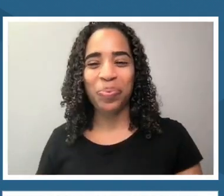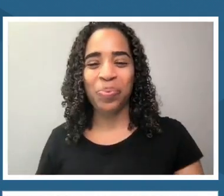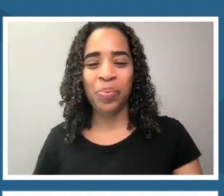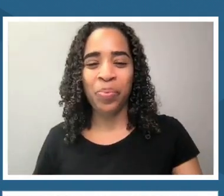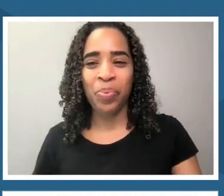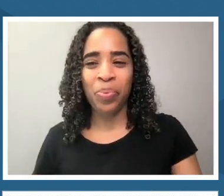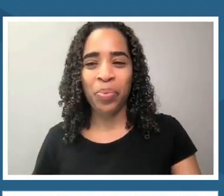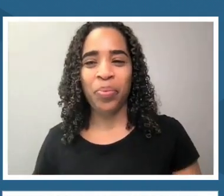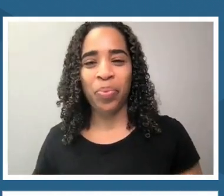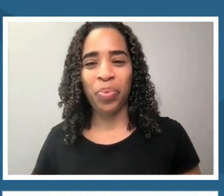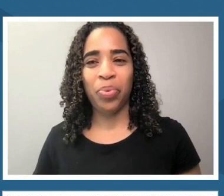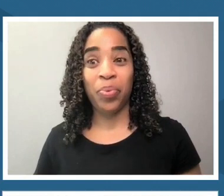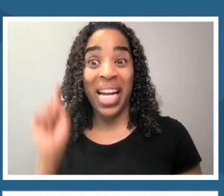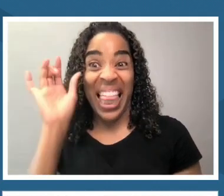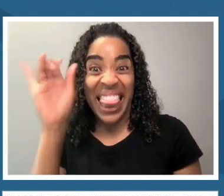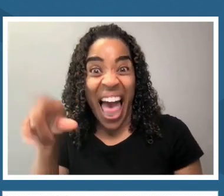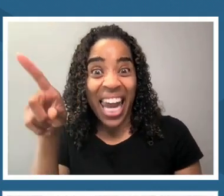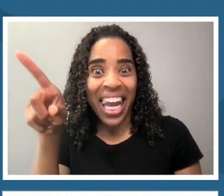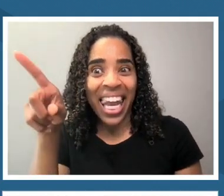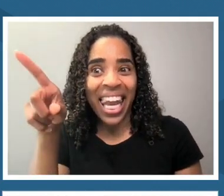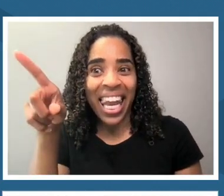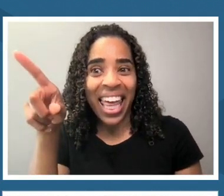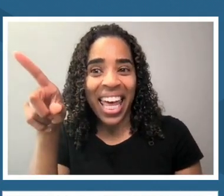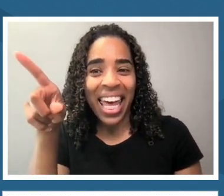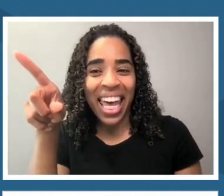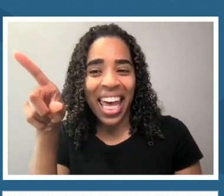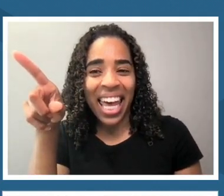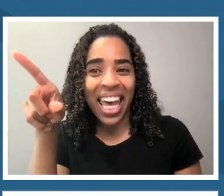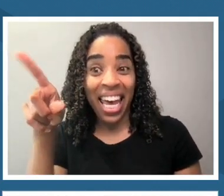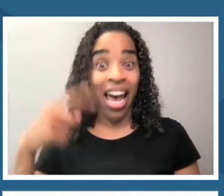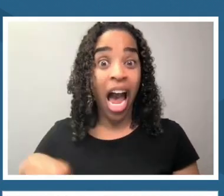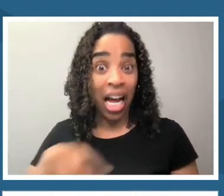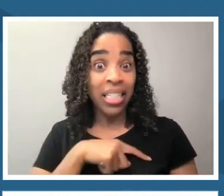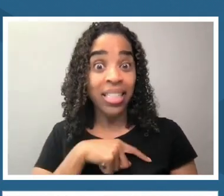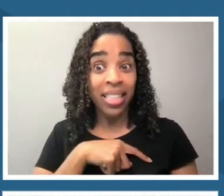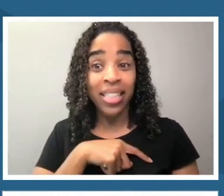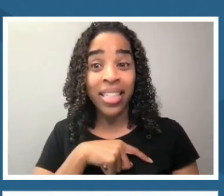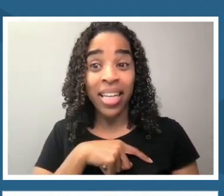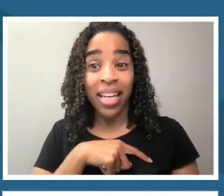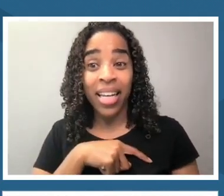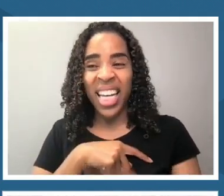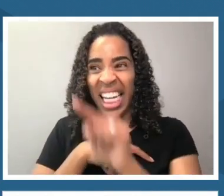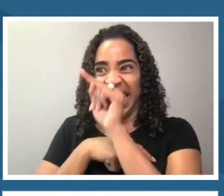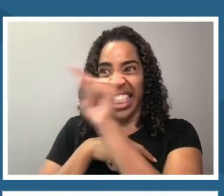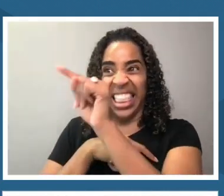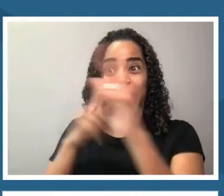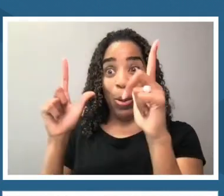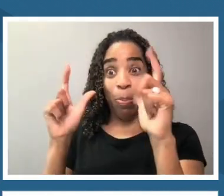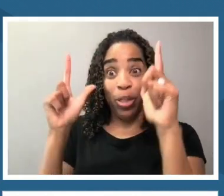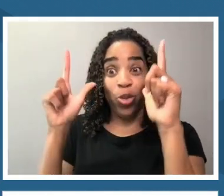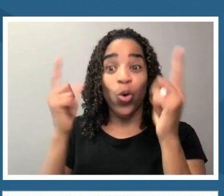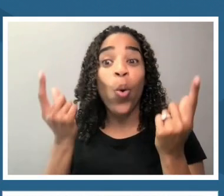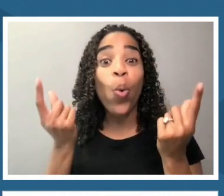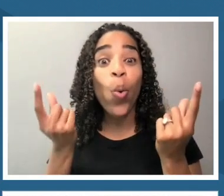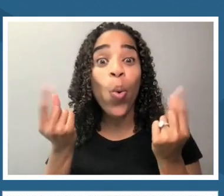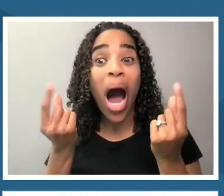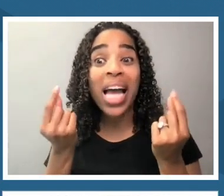there is us the this is an image of